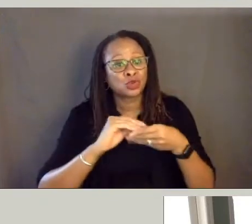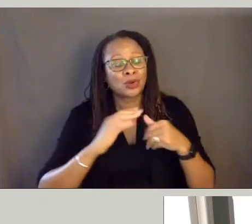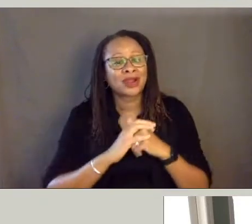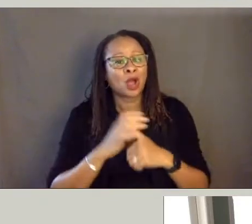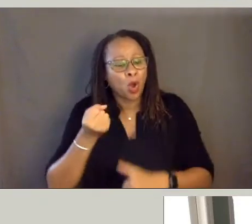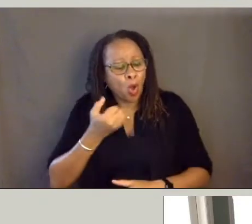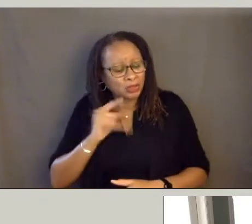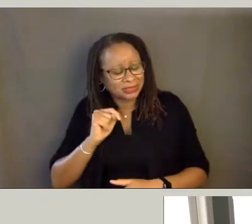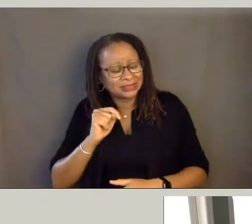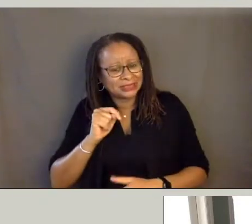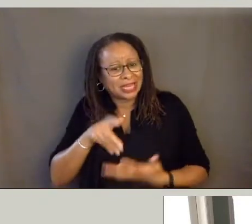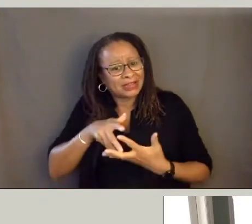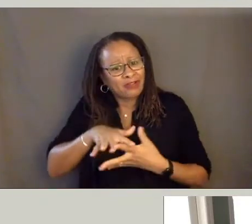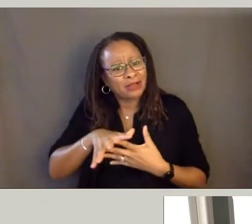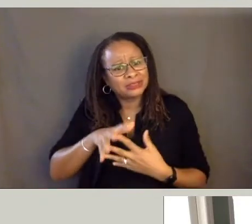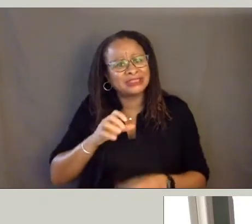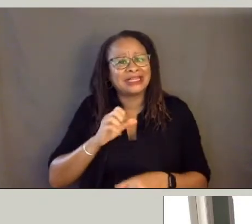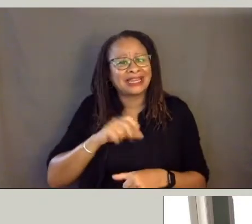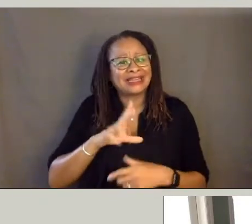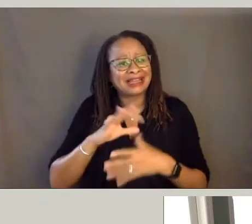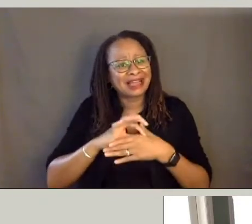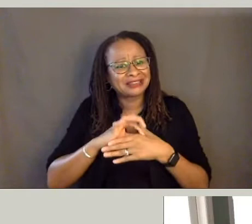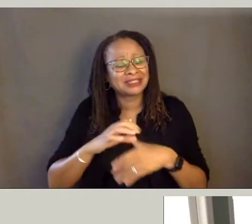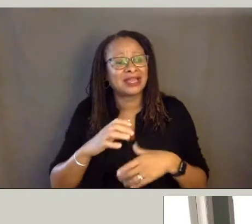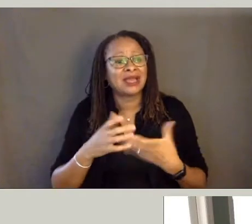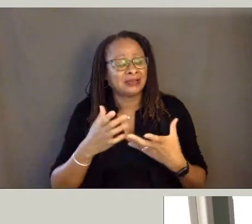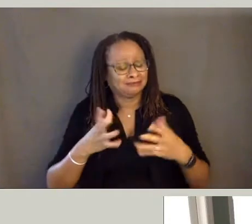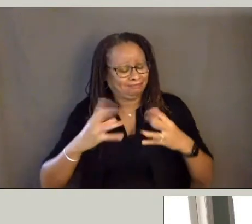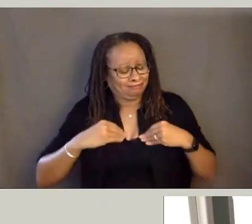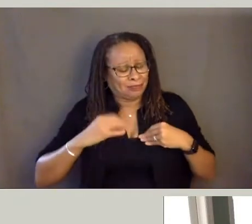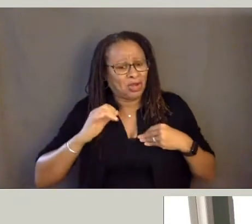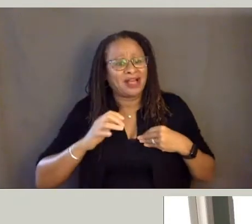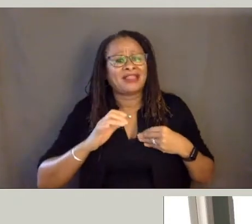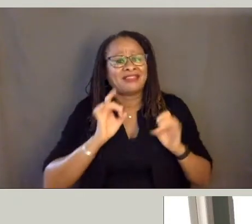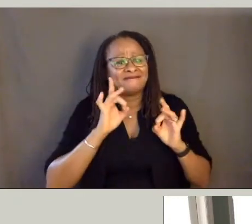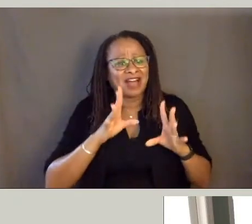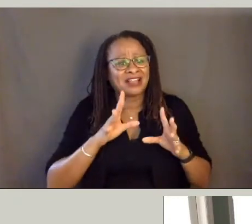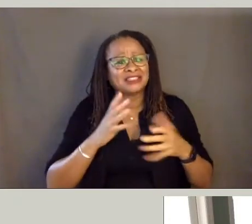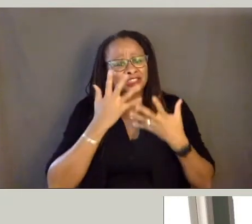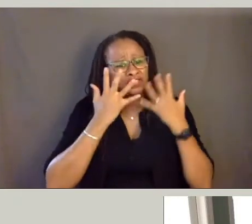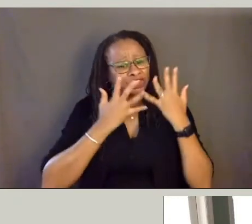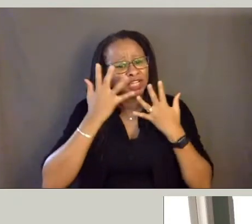contend with the violence, and shame, and hate we've all internalized about trans people.